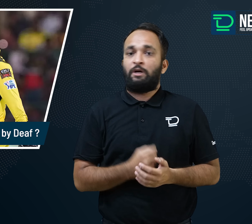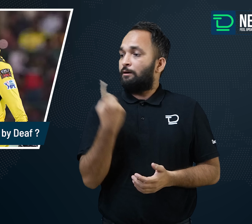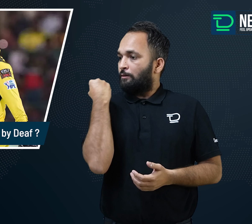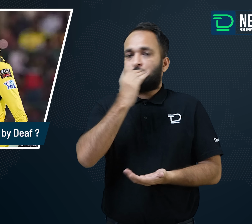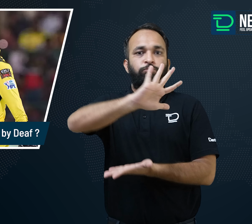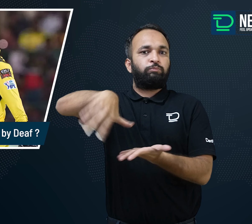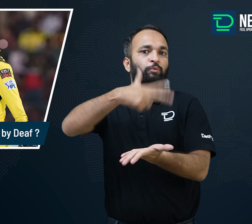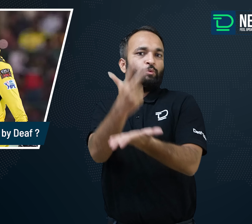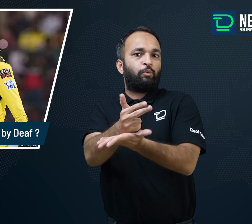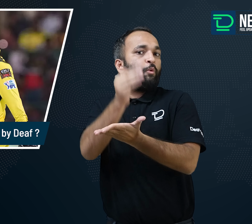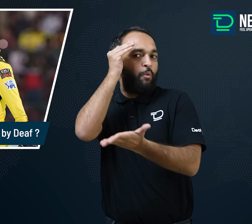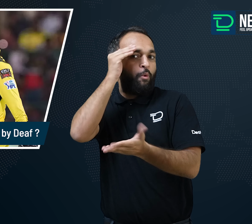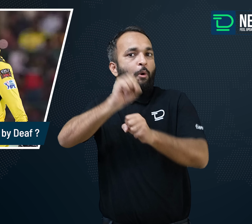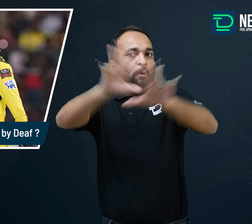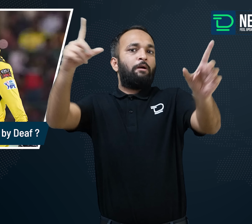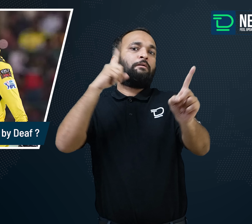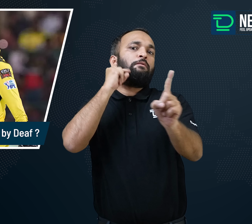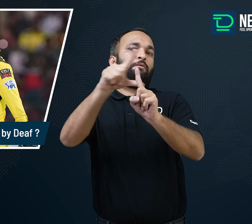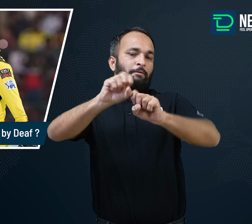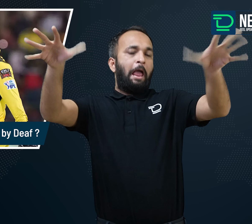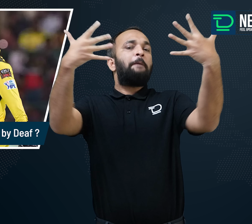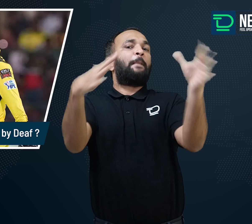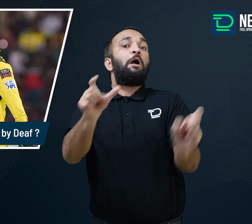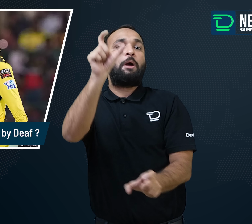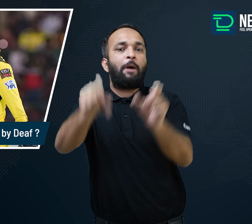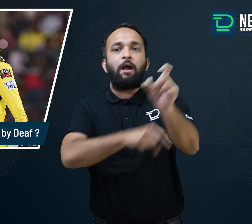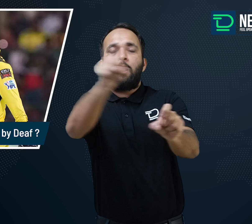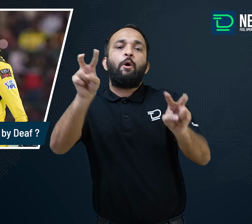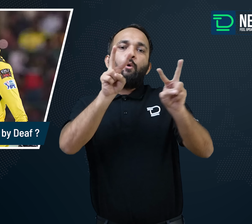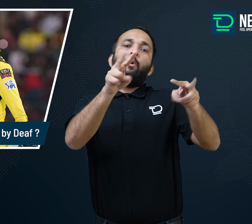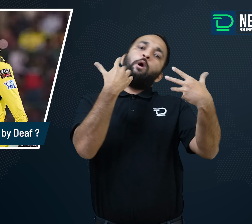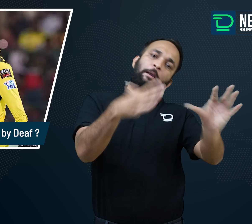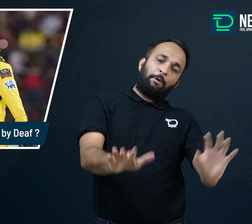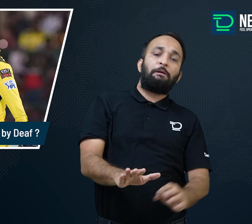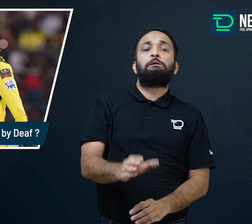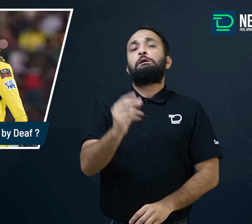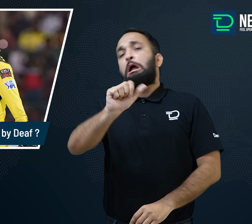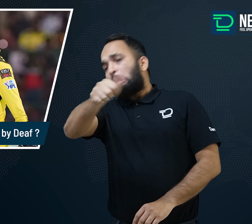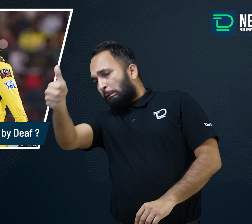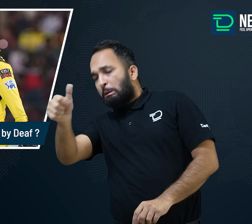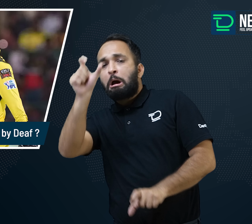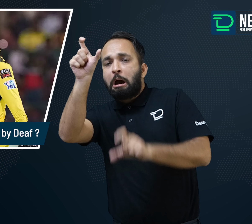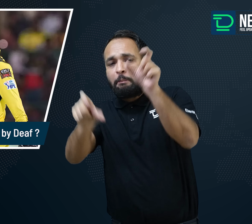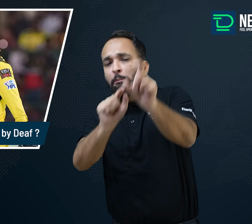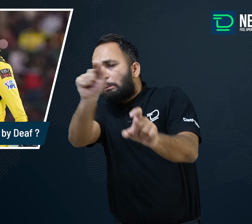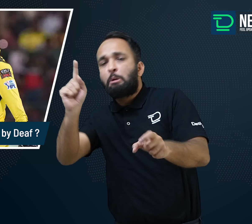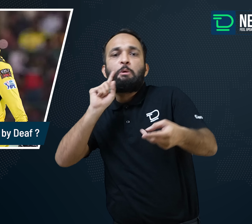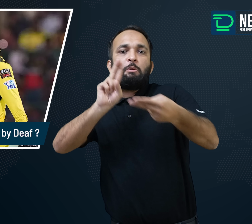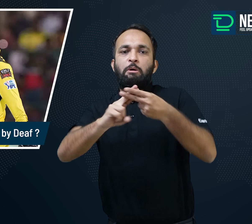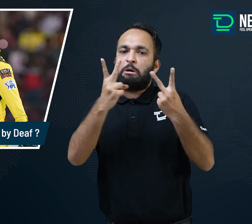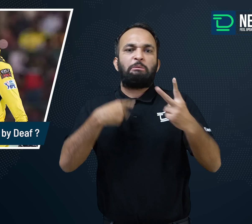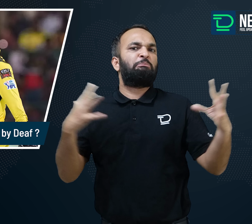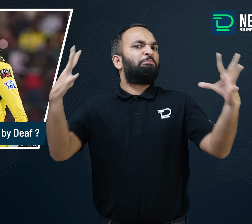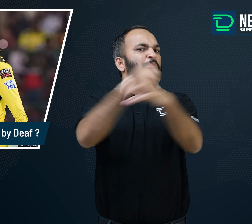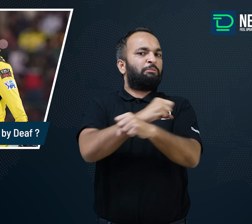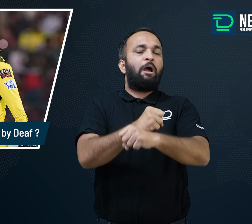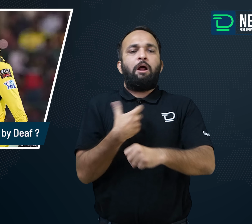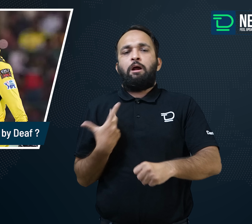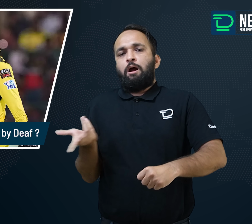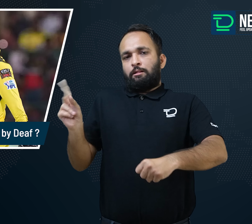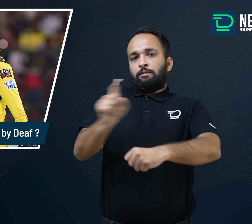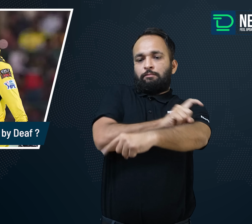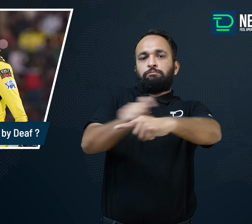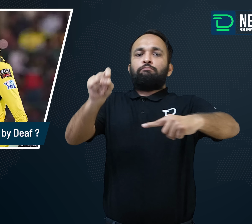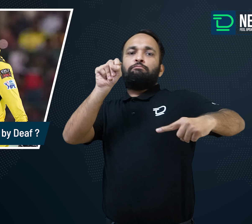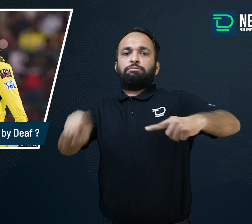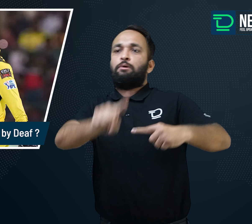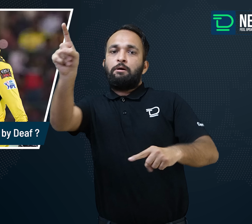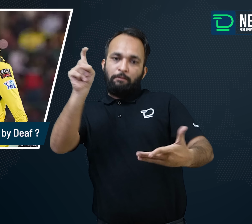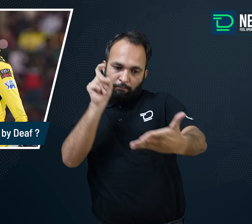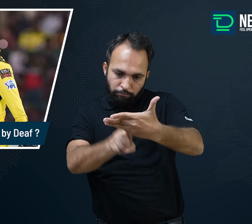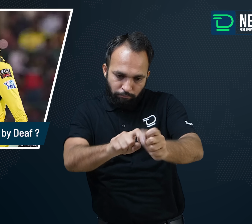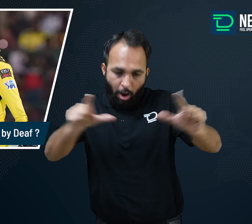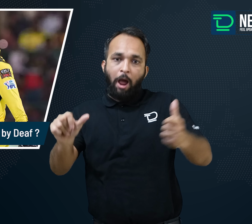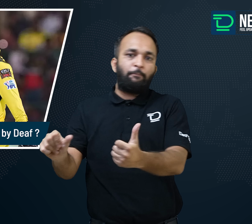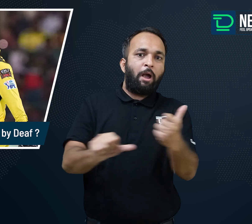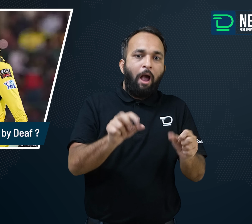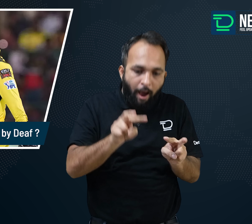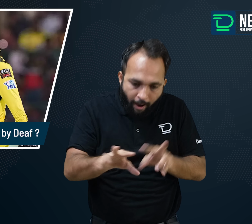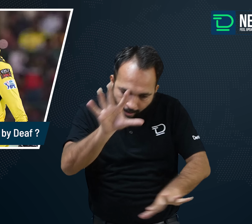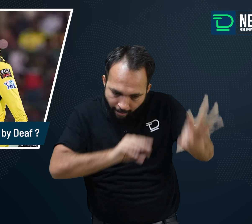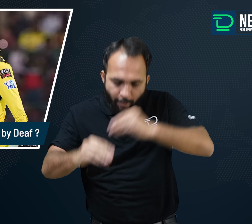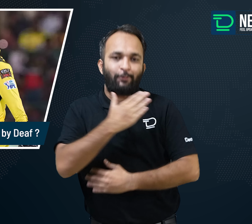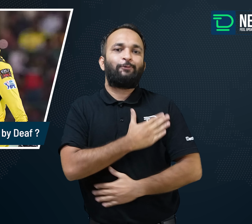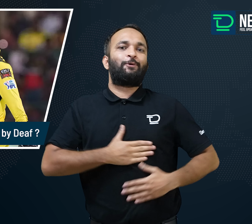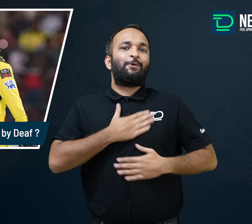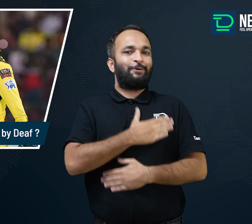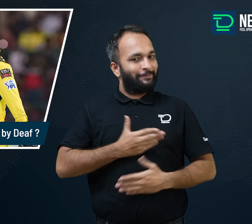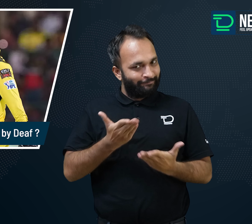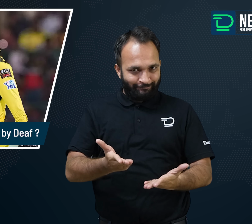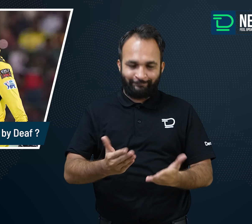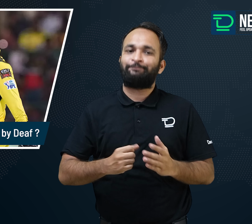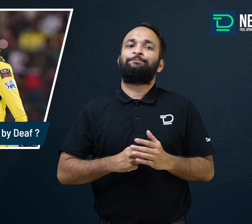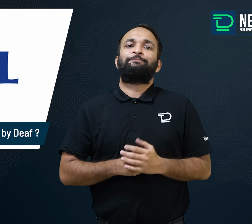Yesterday we posted the video, if you have missed the link given below watch it.